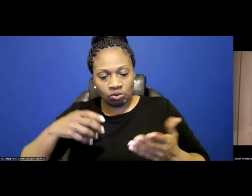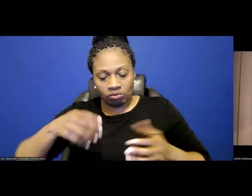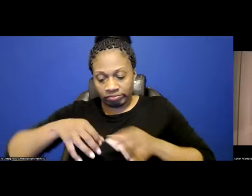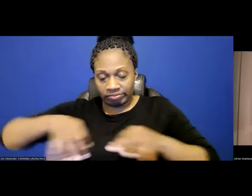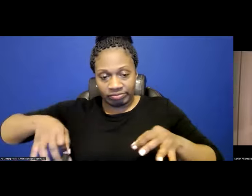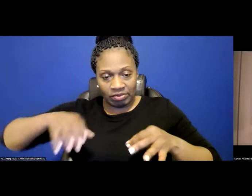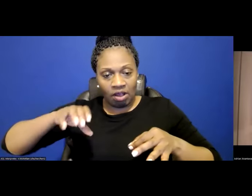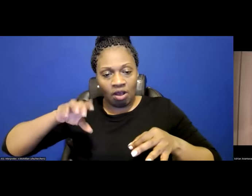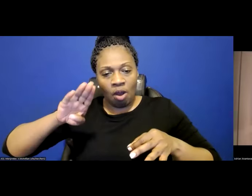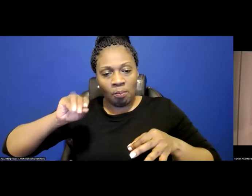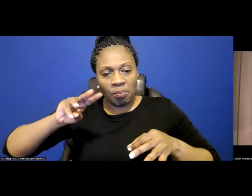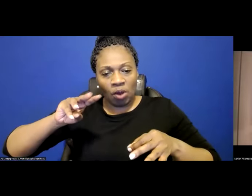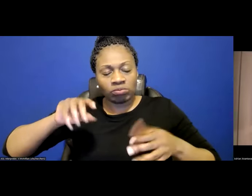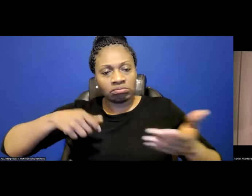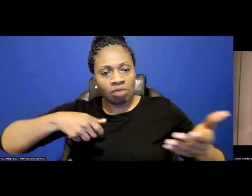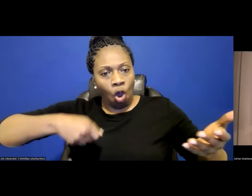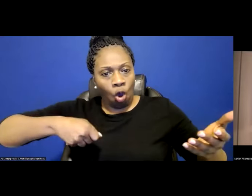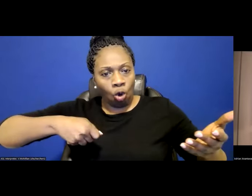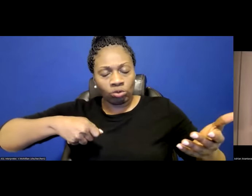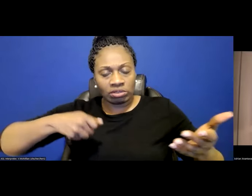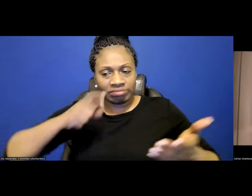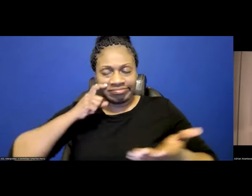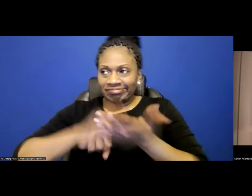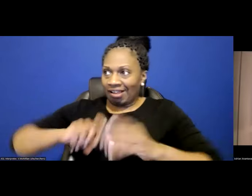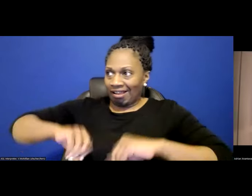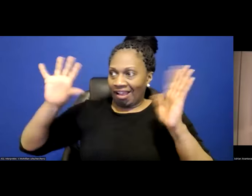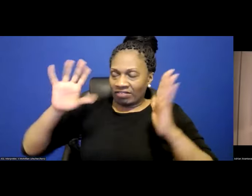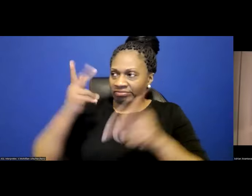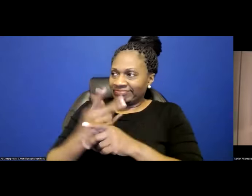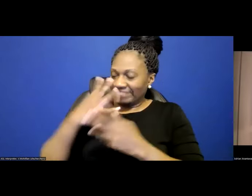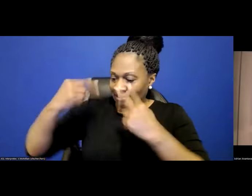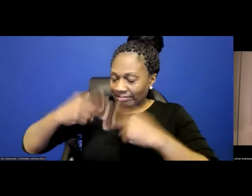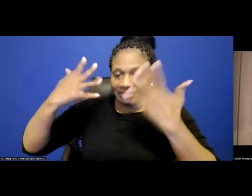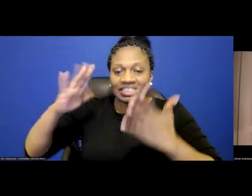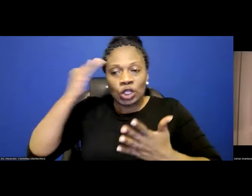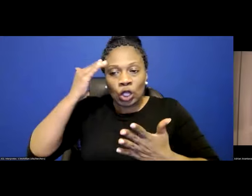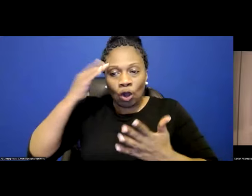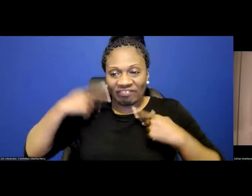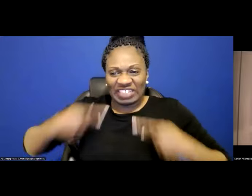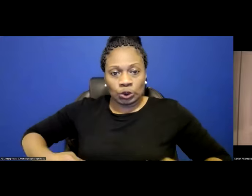So that's already obvious and taken care of. I think what's more interesting